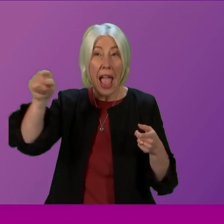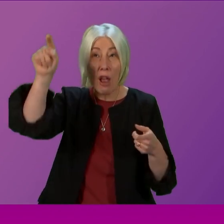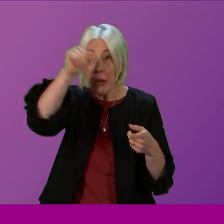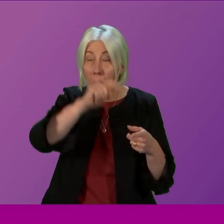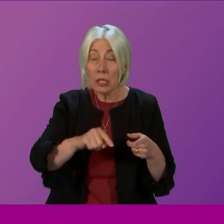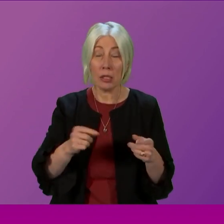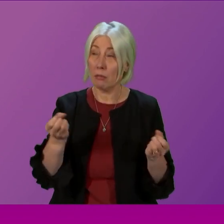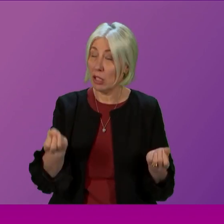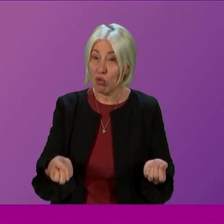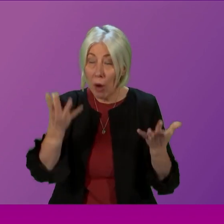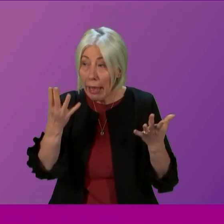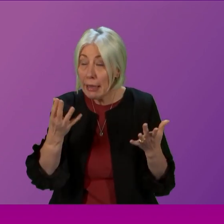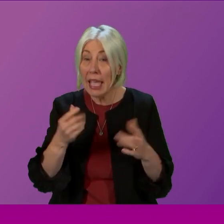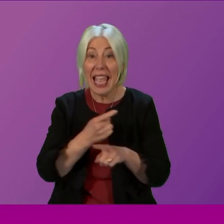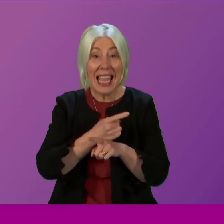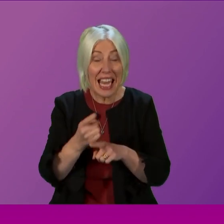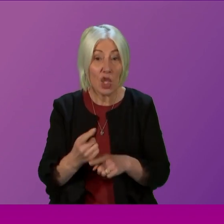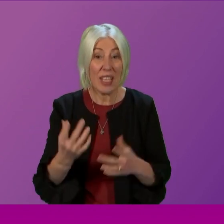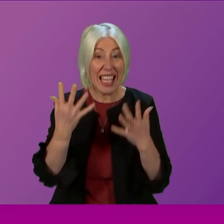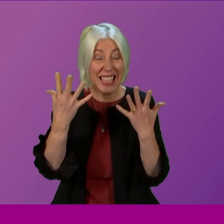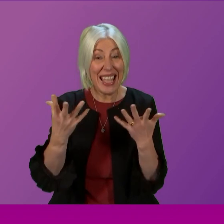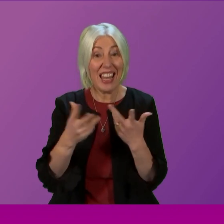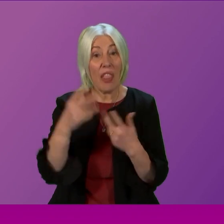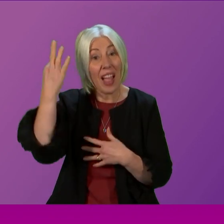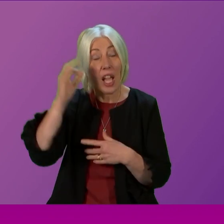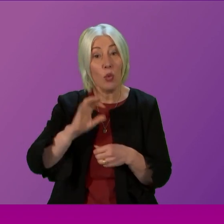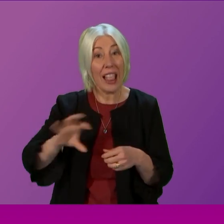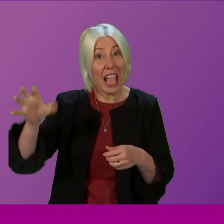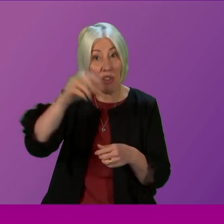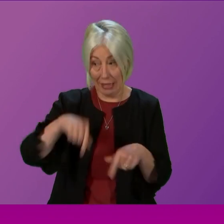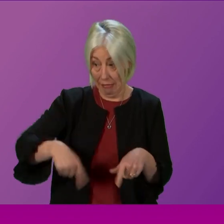schools in another 10 council areas will go on strike including in Edinburgh. The following week,